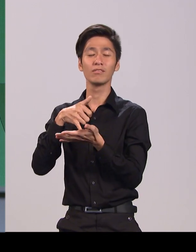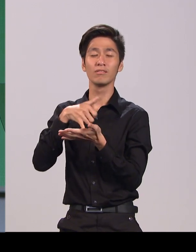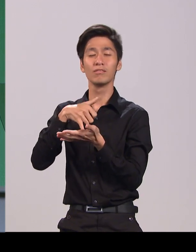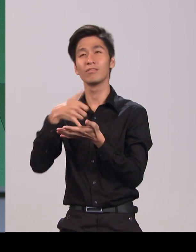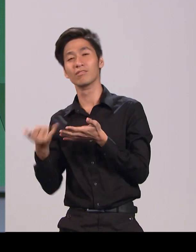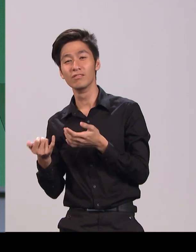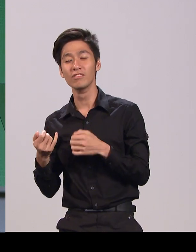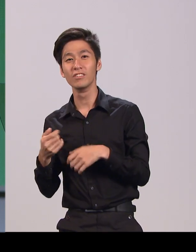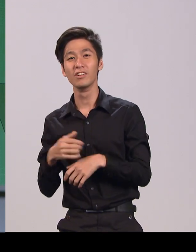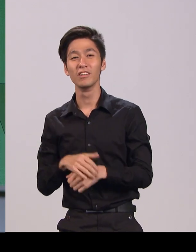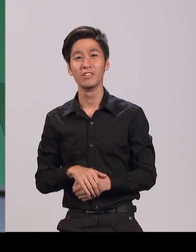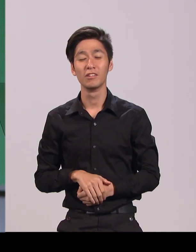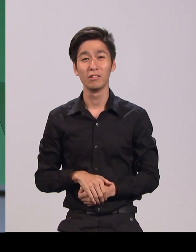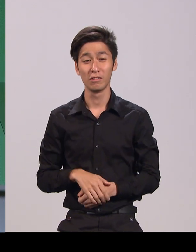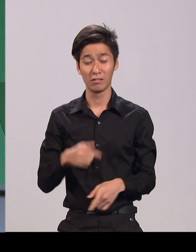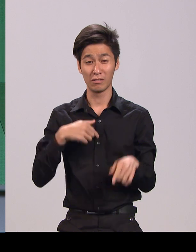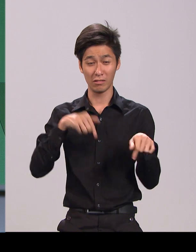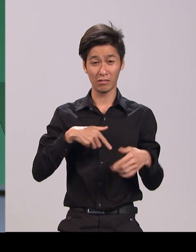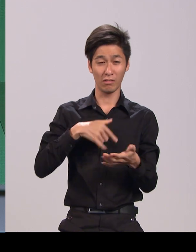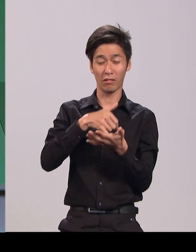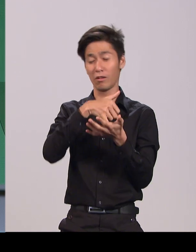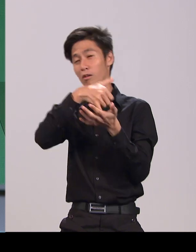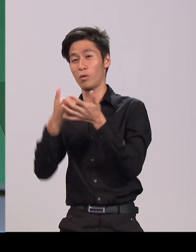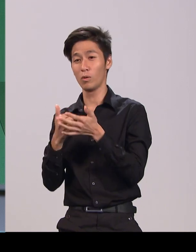I have never had so many doctors looking at me all at once.